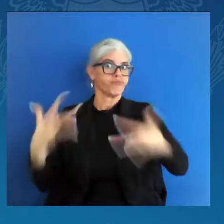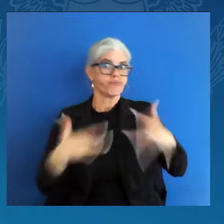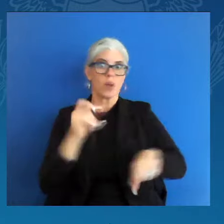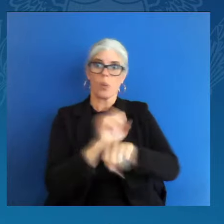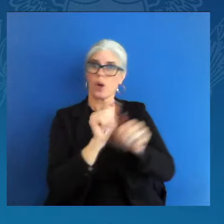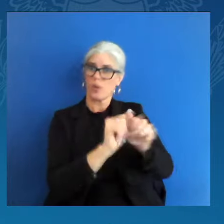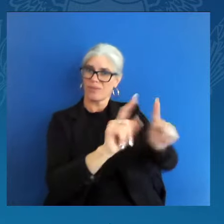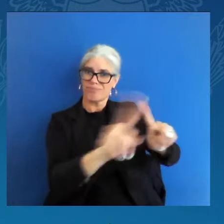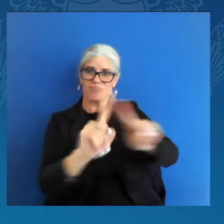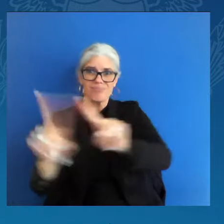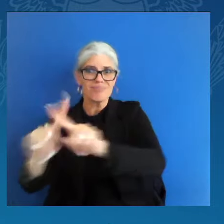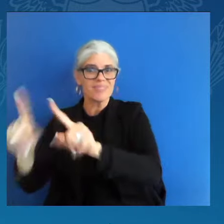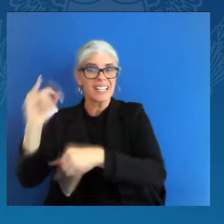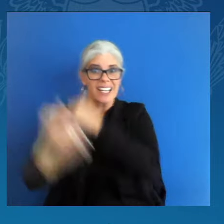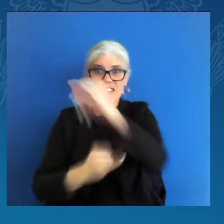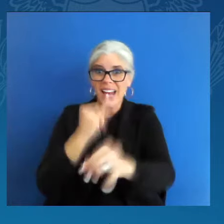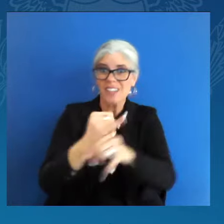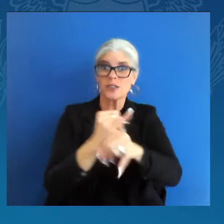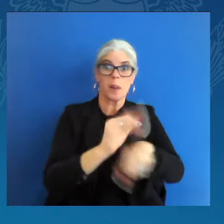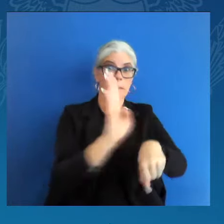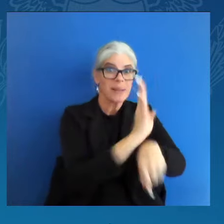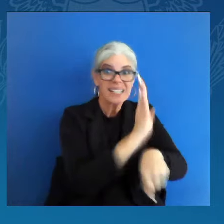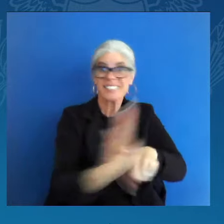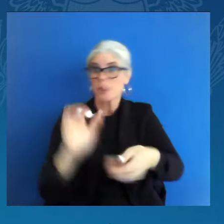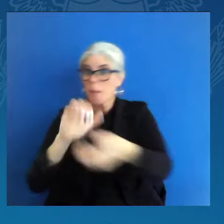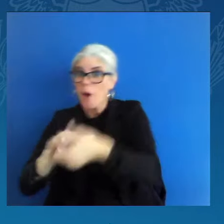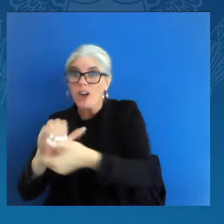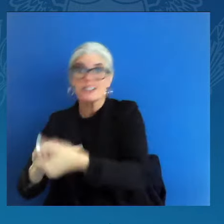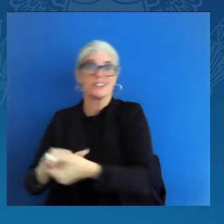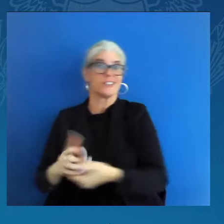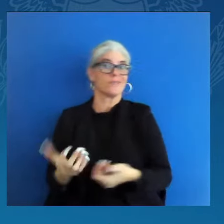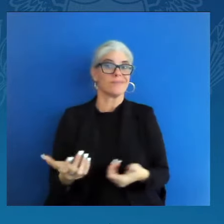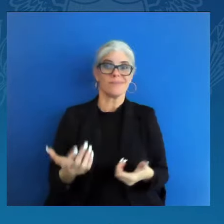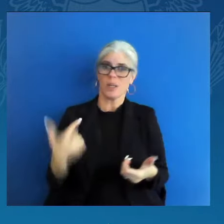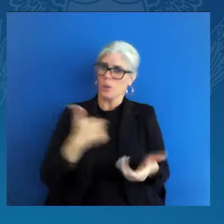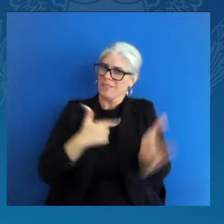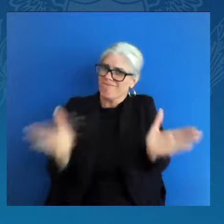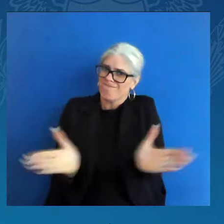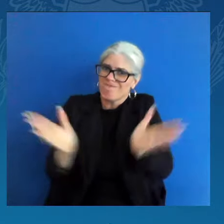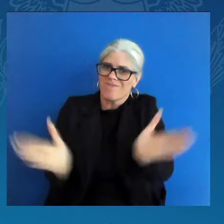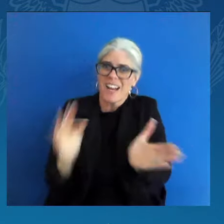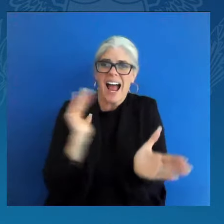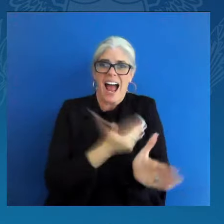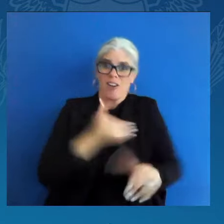When people go on a trip, as our Artemus astronauts will take to the moon, one of the first things they ask